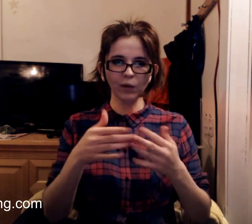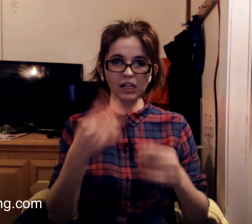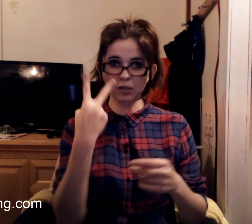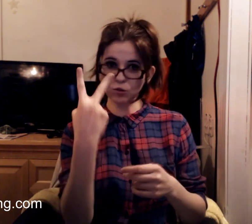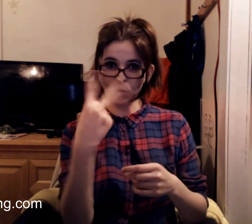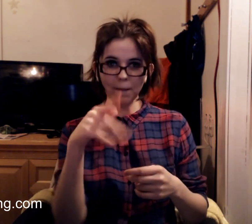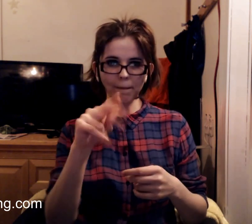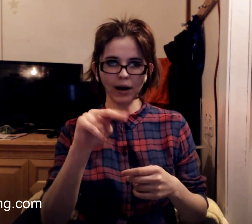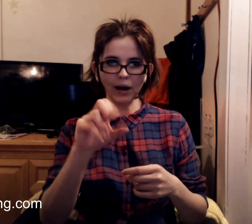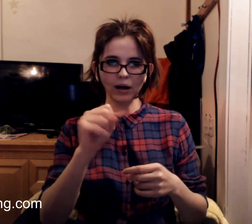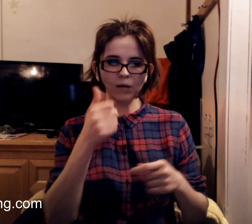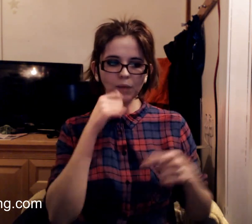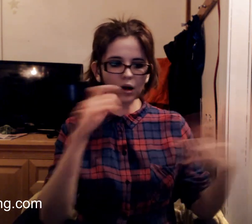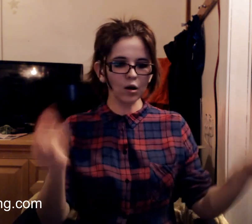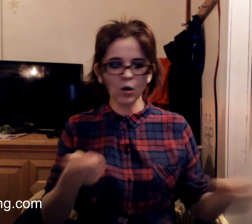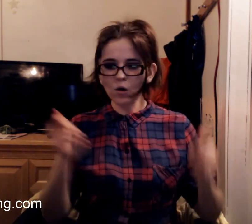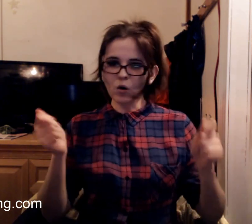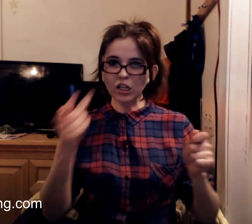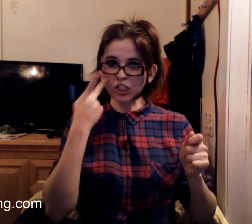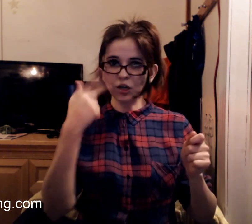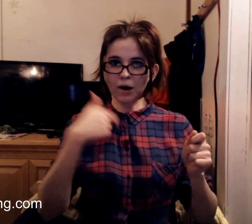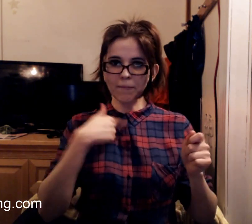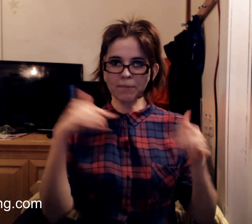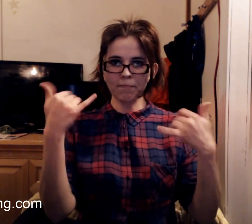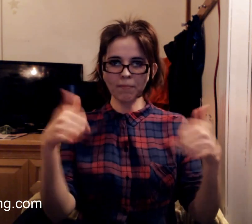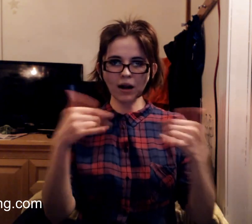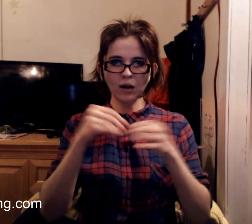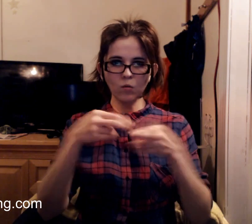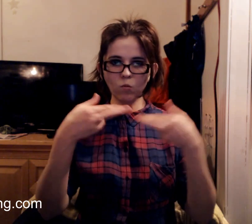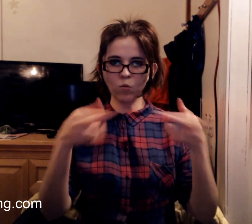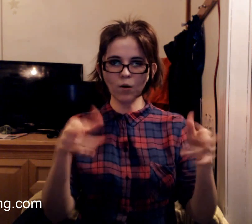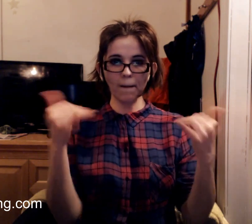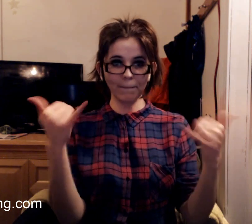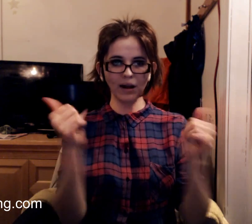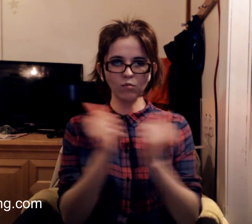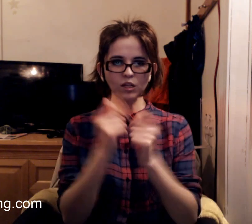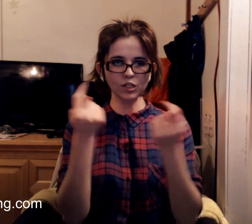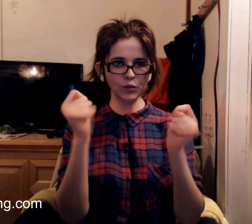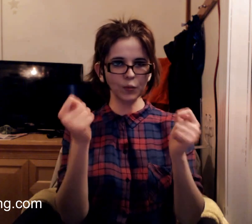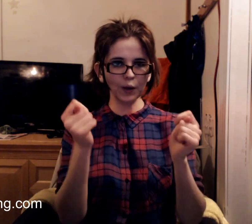Anyways, my mom was holding two pans and was watching me from behind playing alone in my room with my toys.